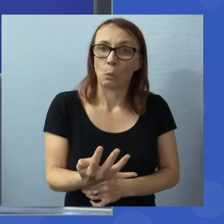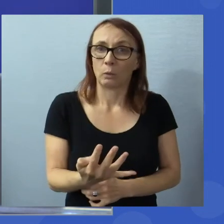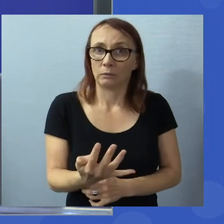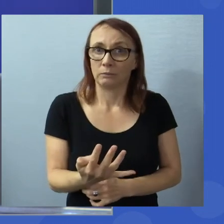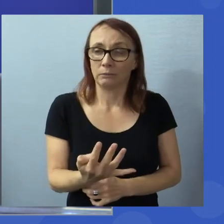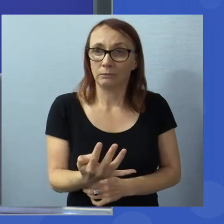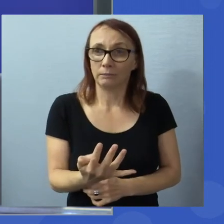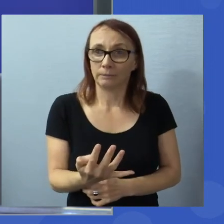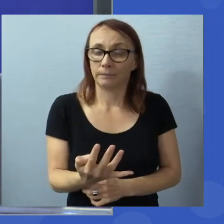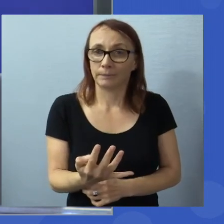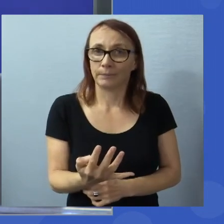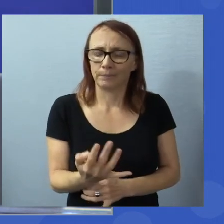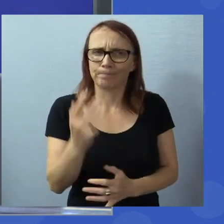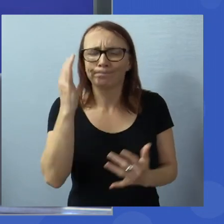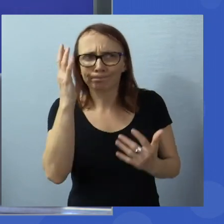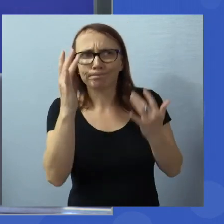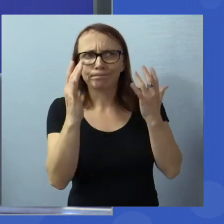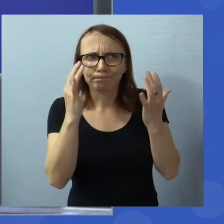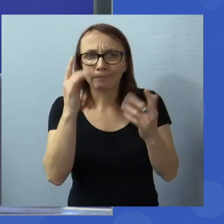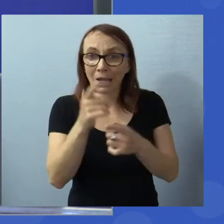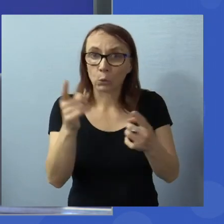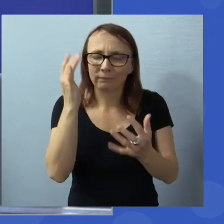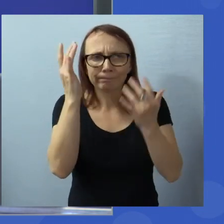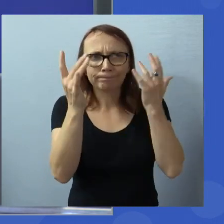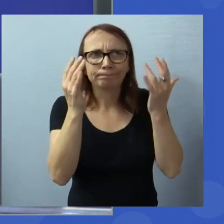chart just now just have a little bit of a think about some of that play back any